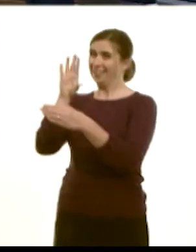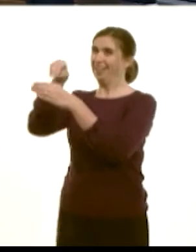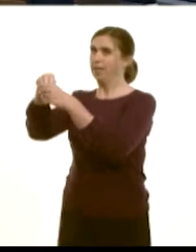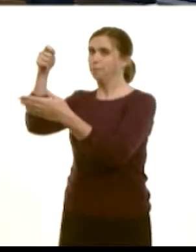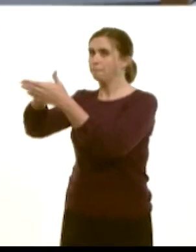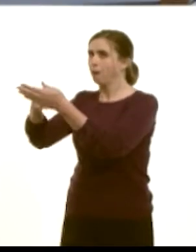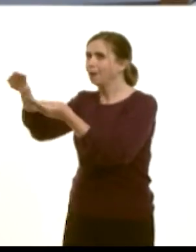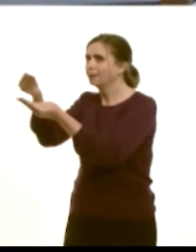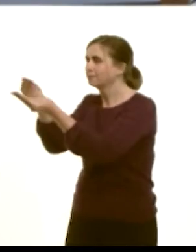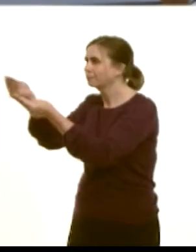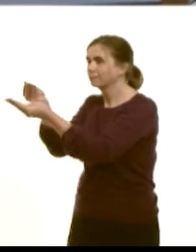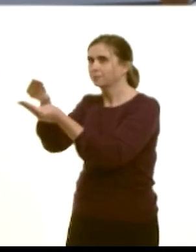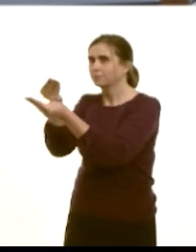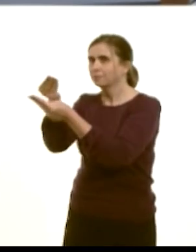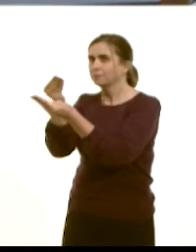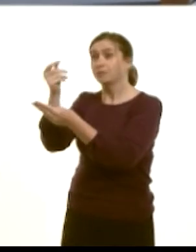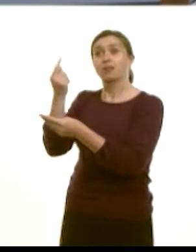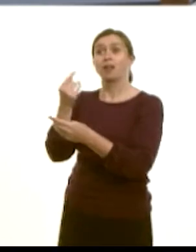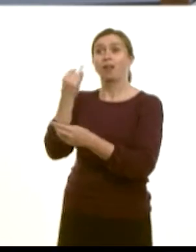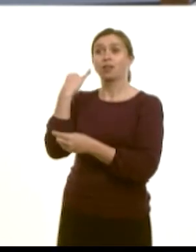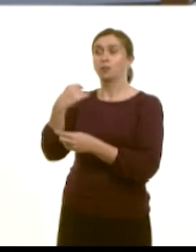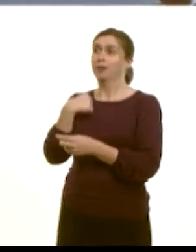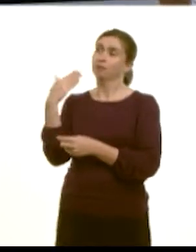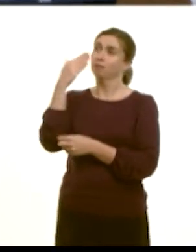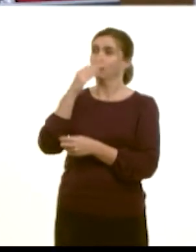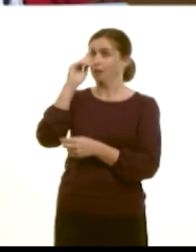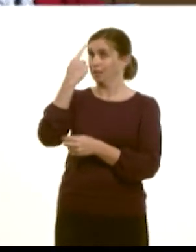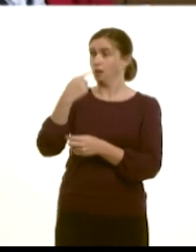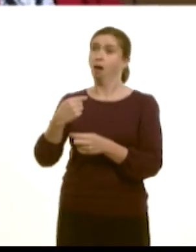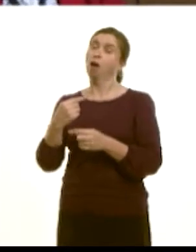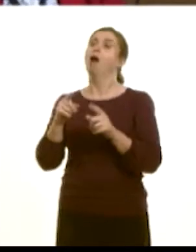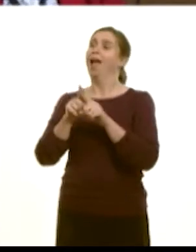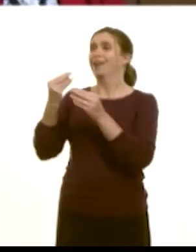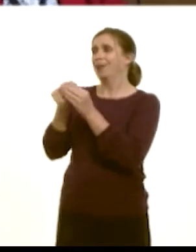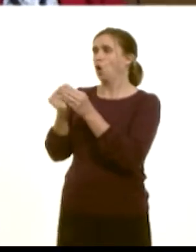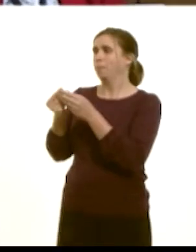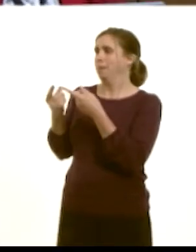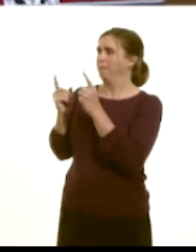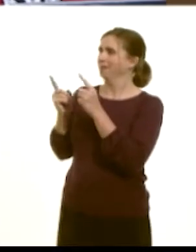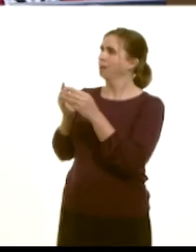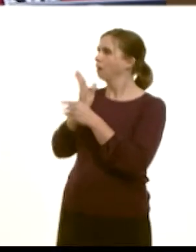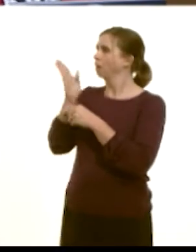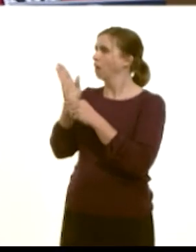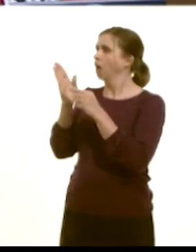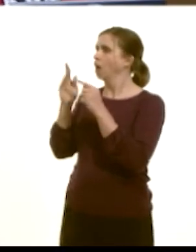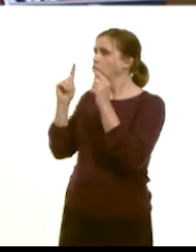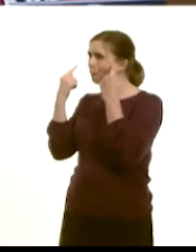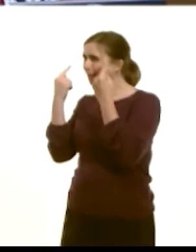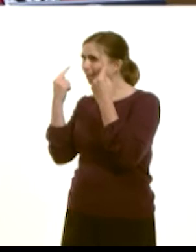I was in India, as Members will know, last week, and the Minister for economy was in Japan, and one of the main questions that we were asked was, ëWhatís happening with